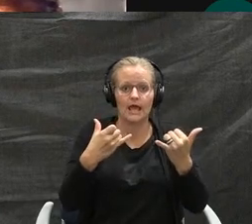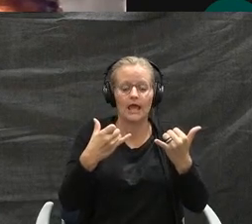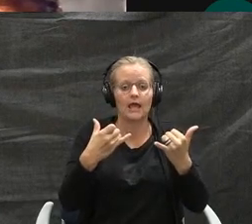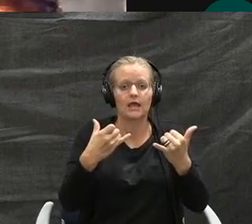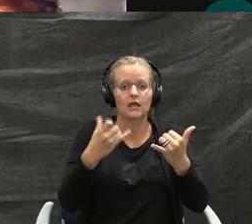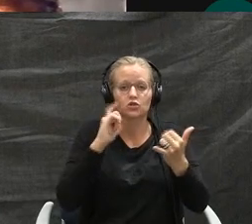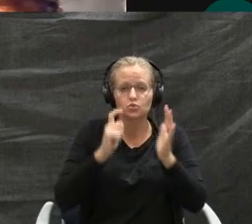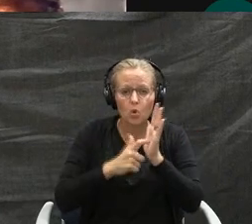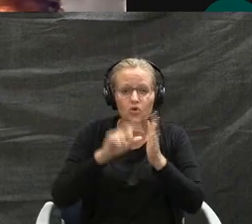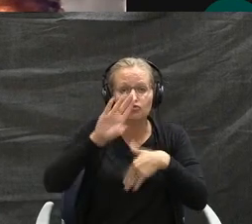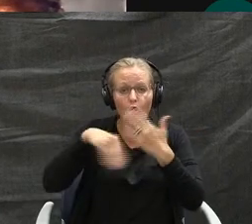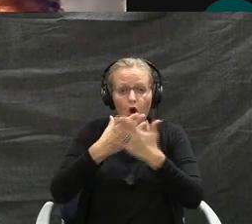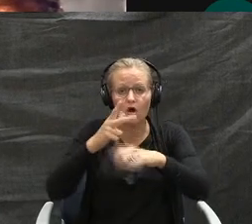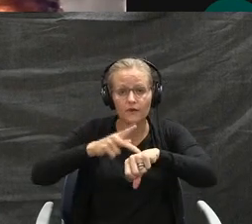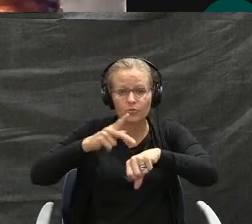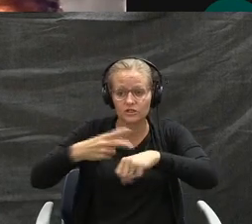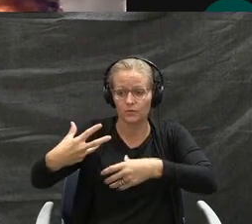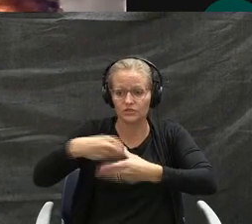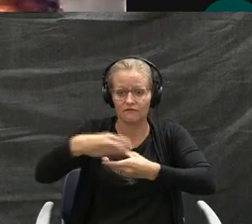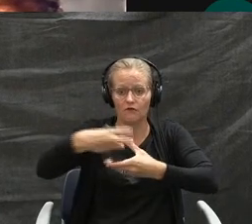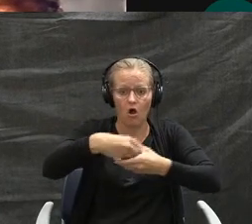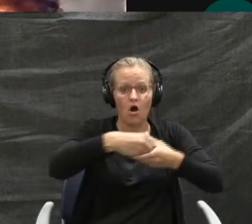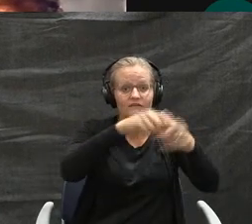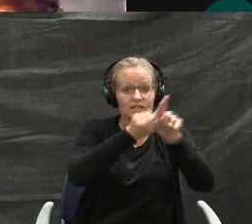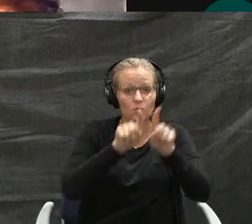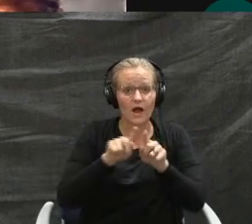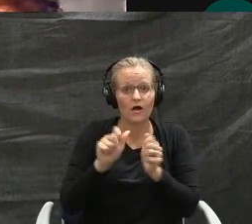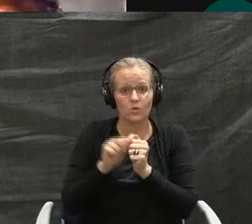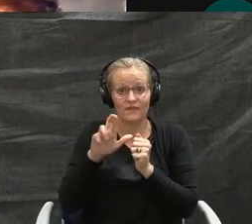administration of selda principles were involved in each of these reopening.